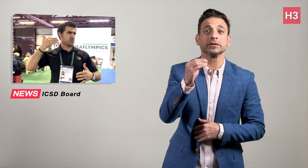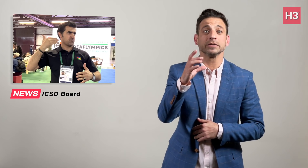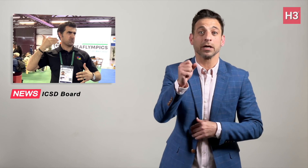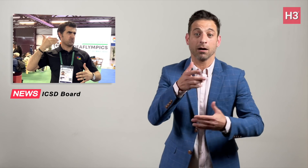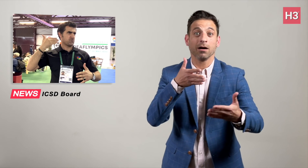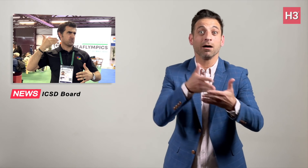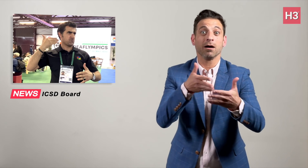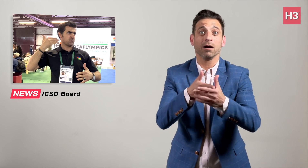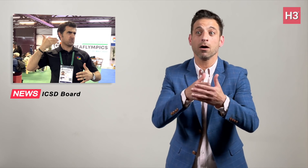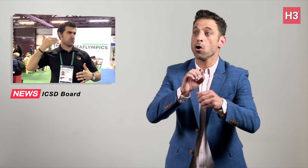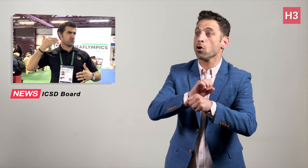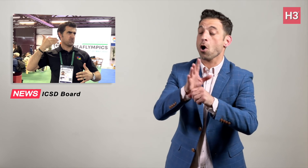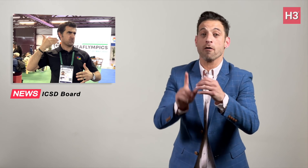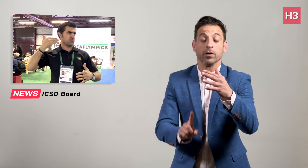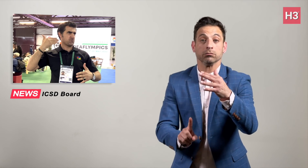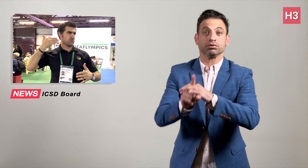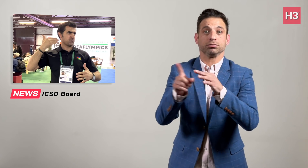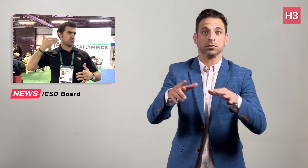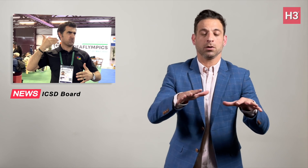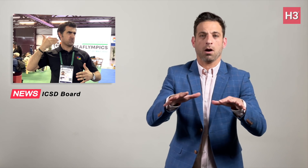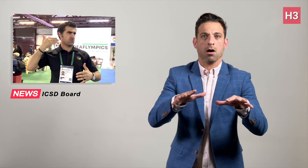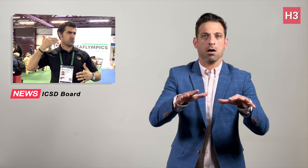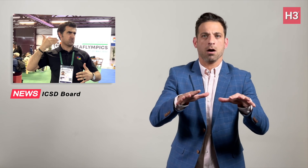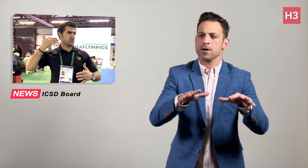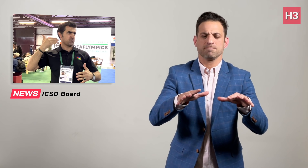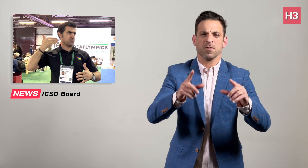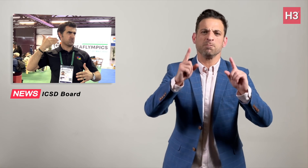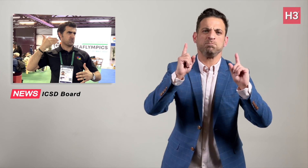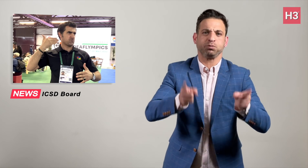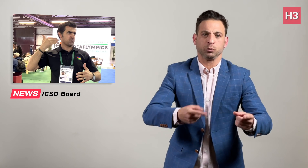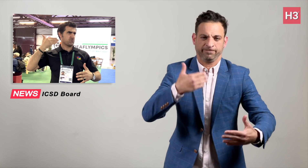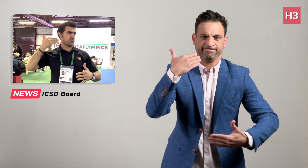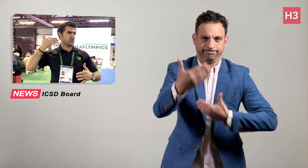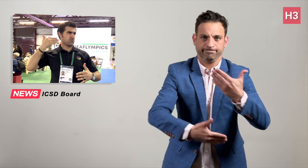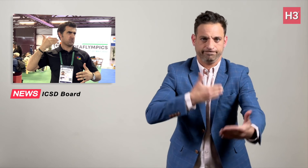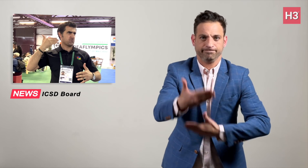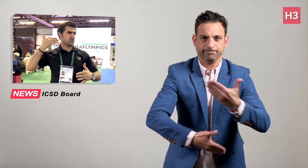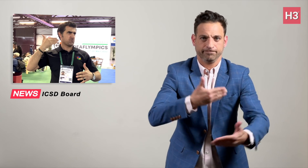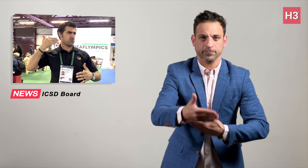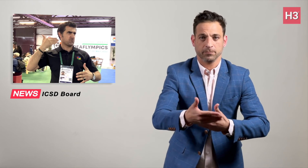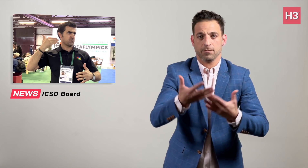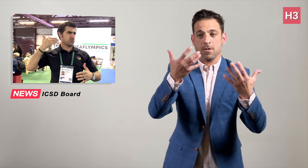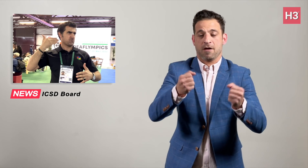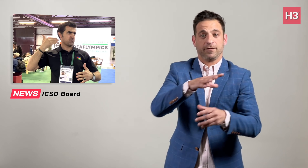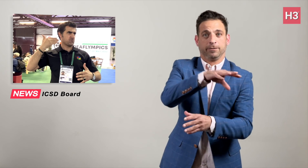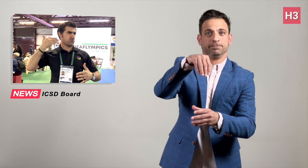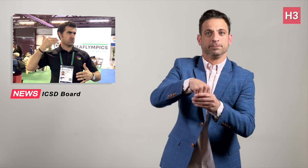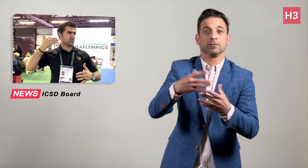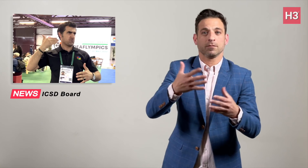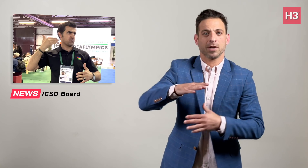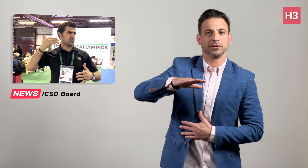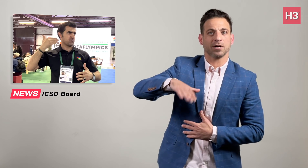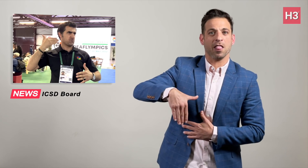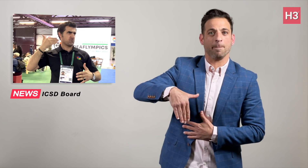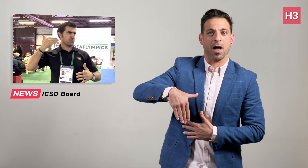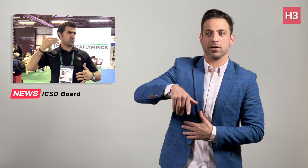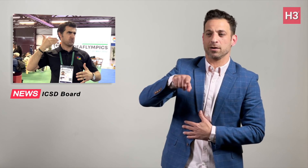with the unprecedented COVID-19 pandemic when South America was hosting the